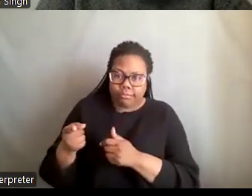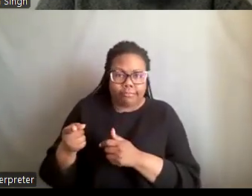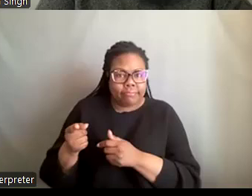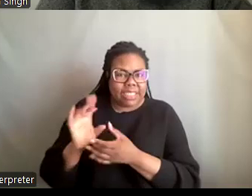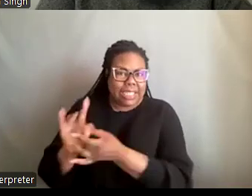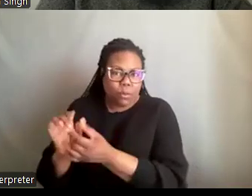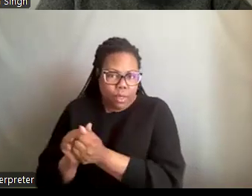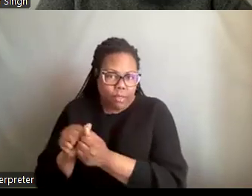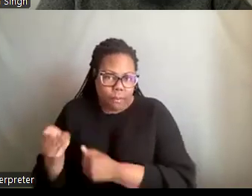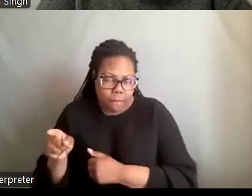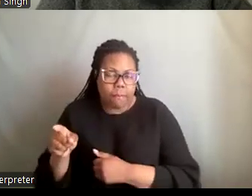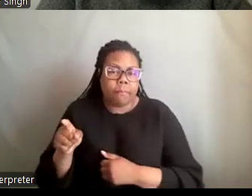that.